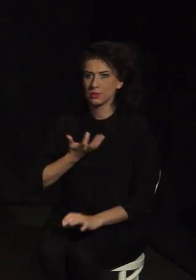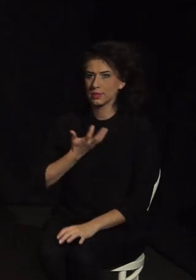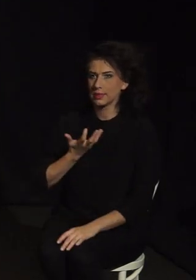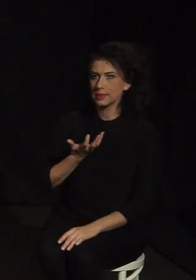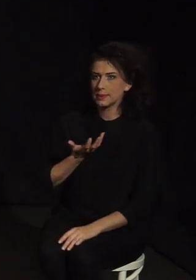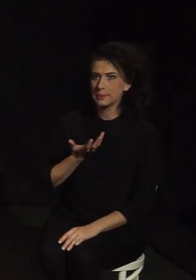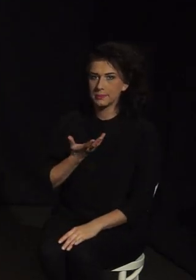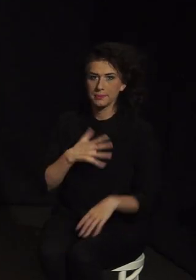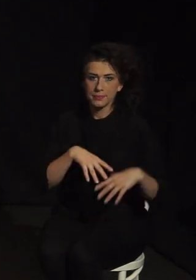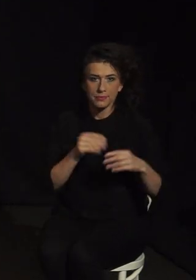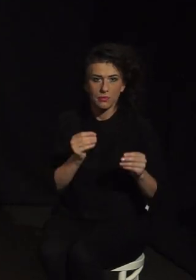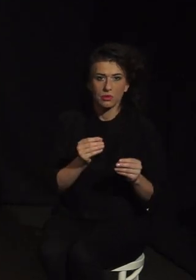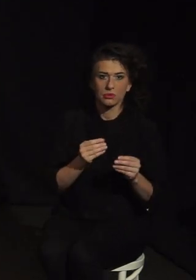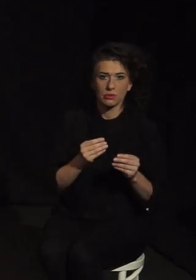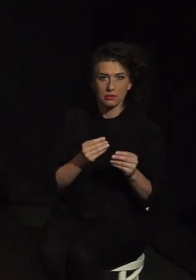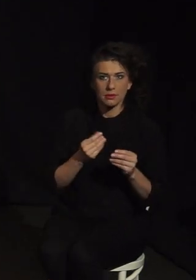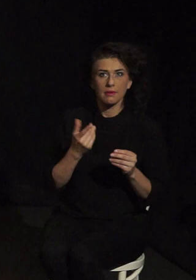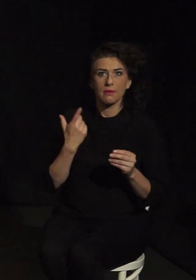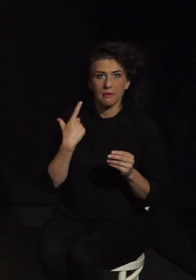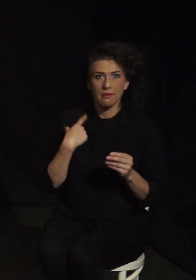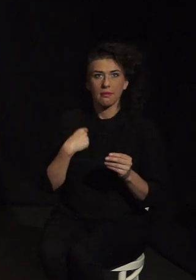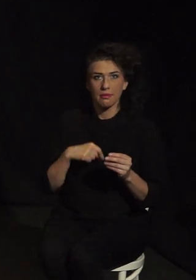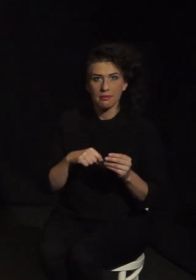I reached a conclusion...